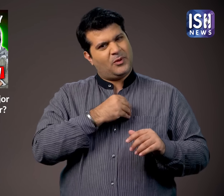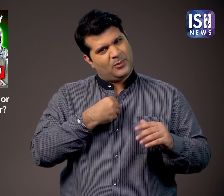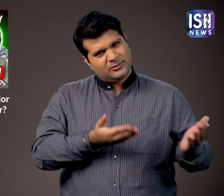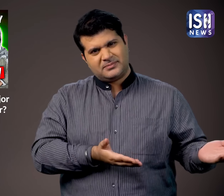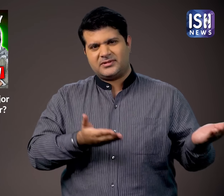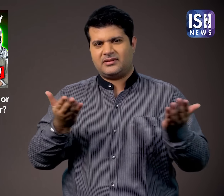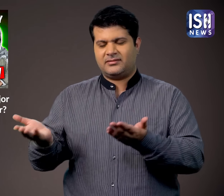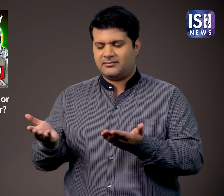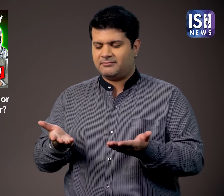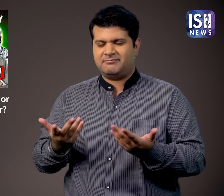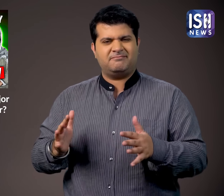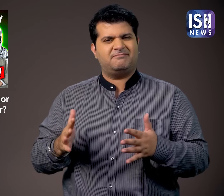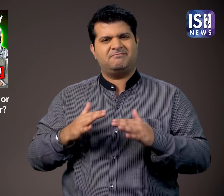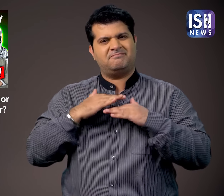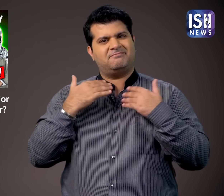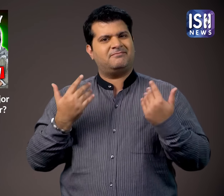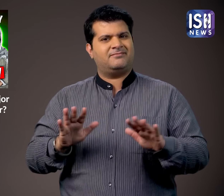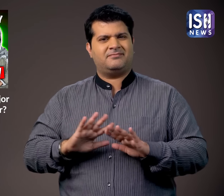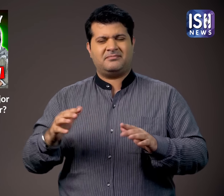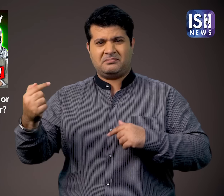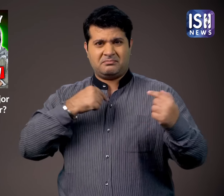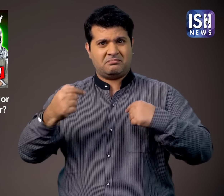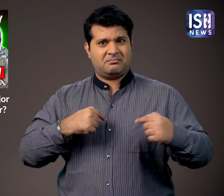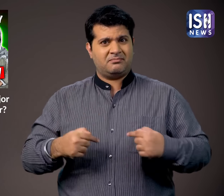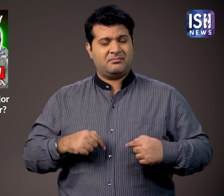At the hospital he was declared dead due to severe injuries.